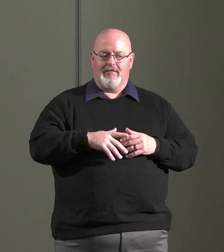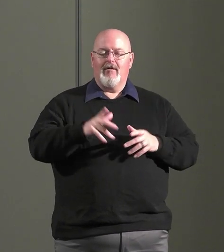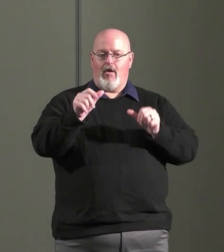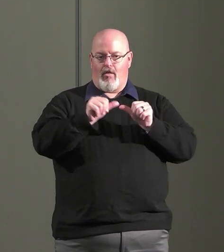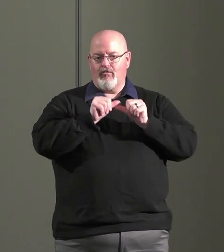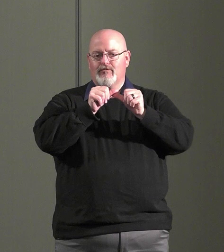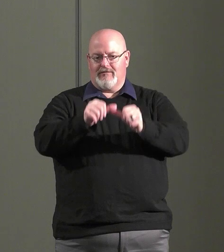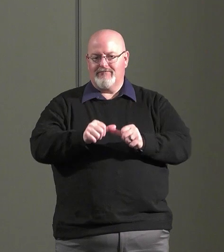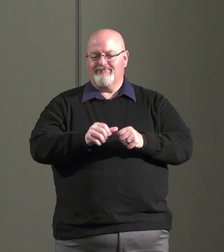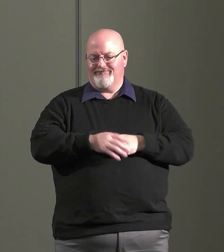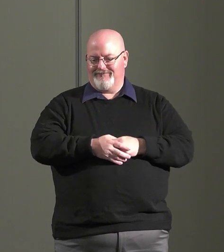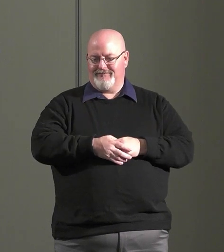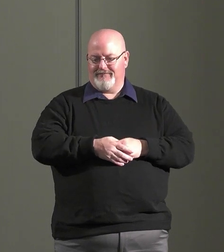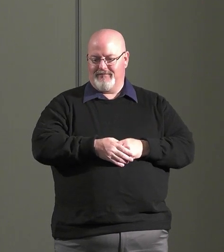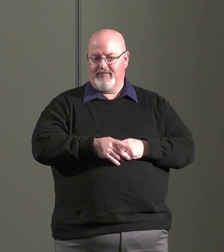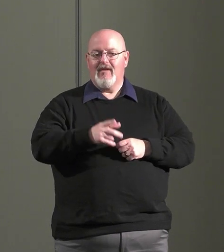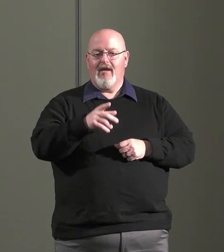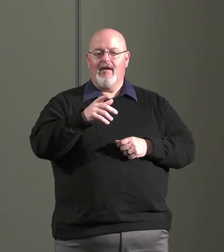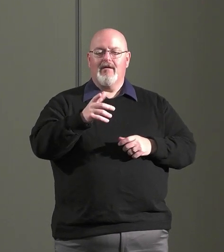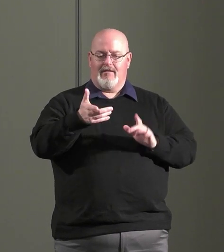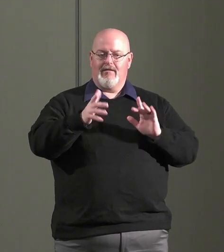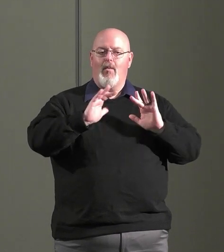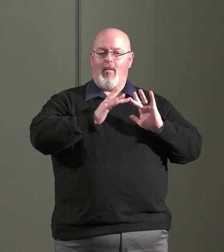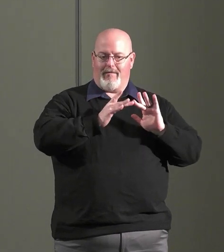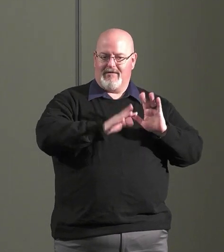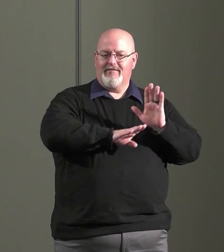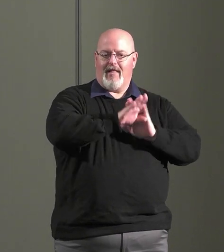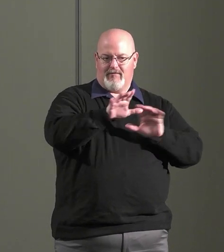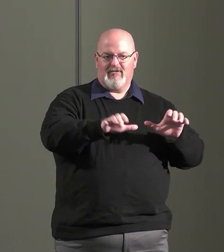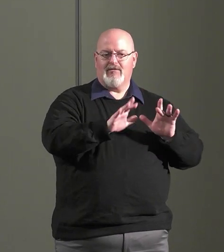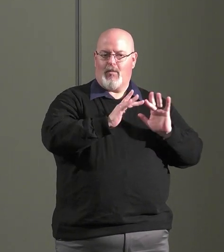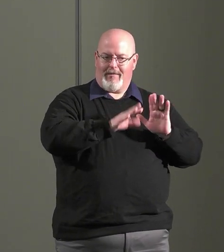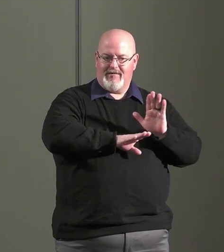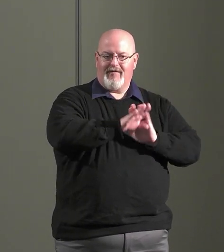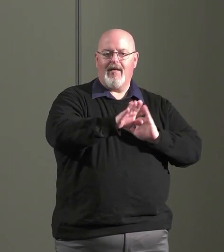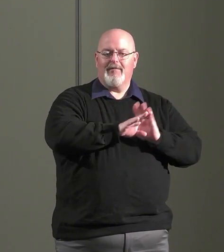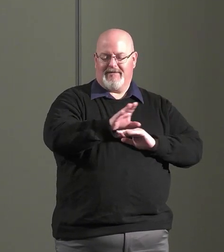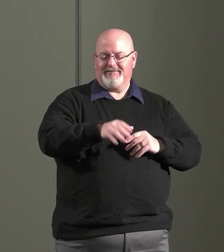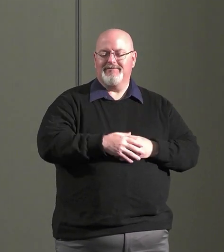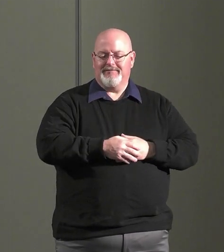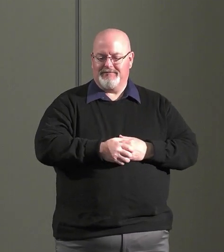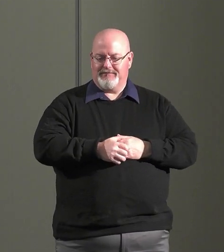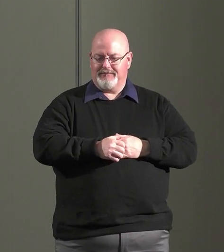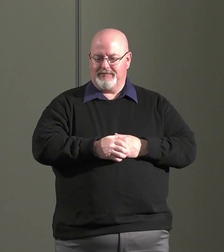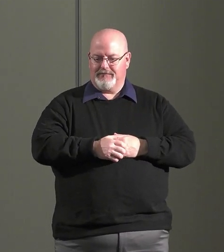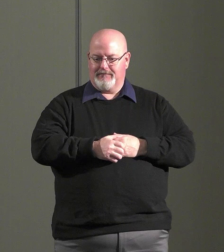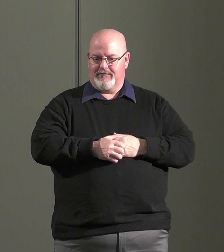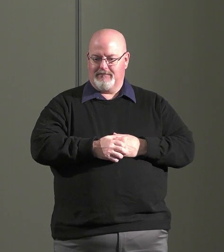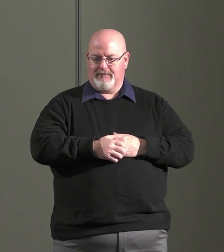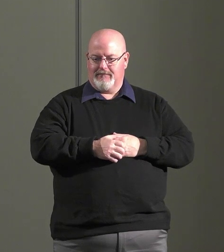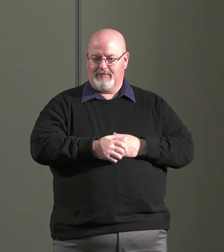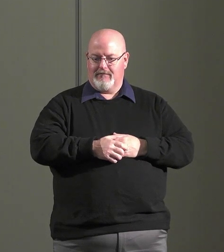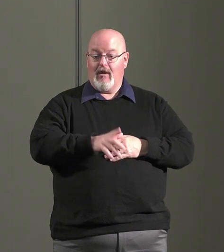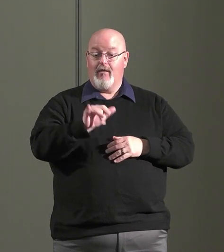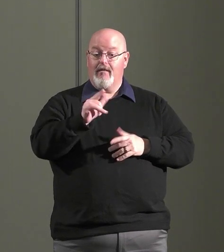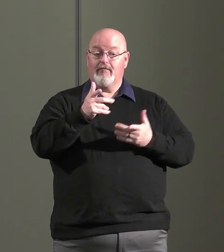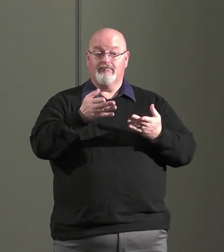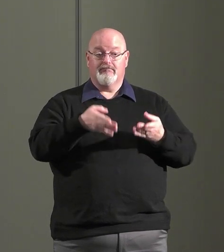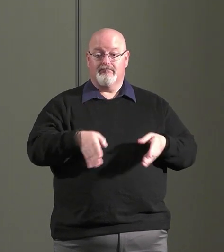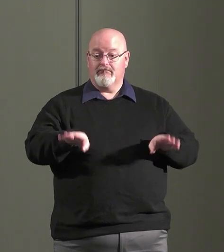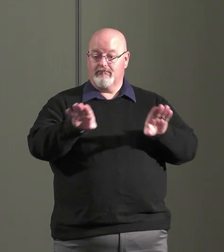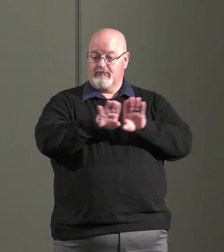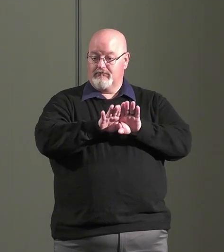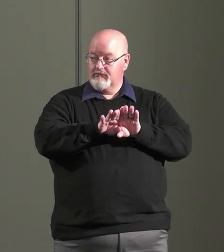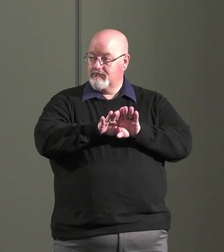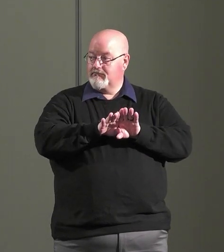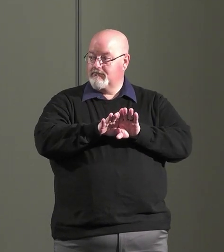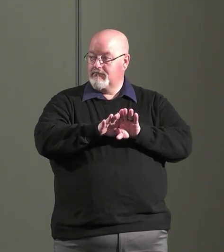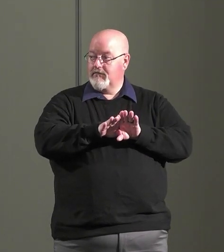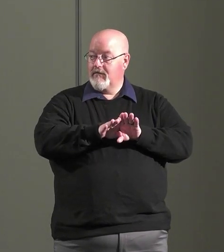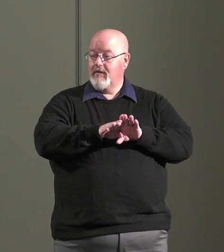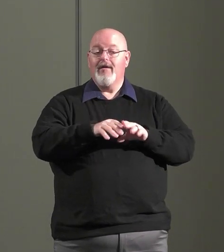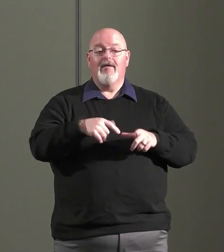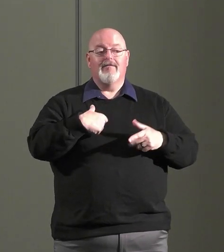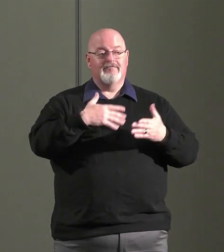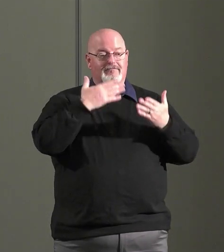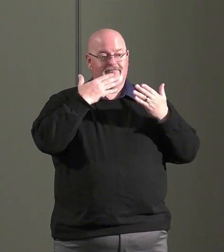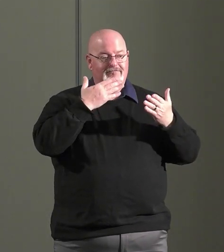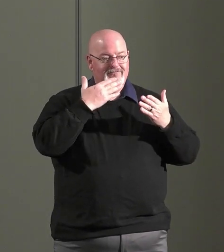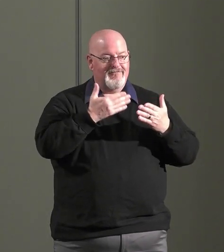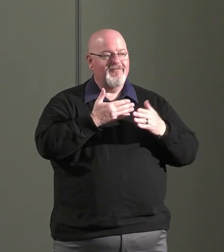for web development as well. That is the ARIA reboot. With that I think we reach the end. I